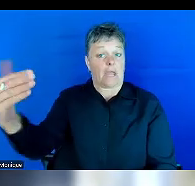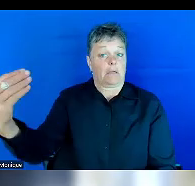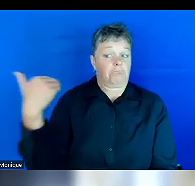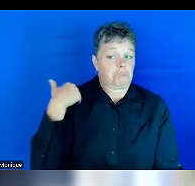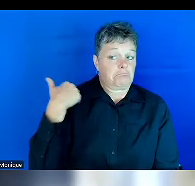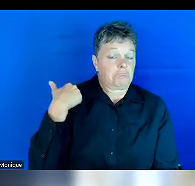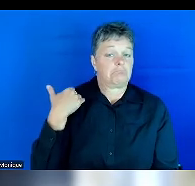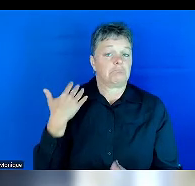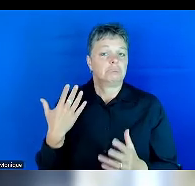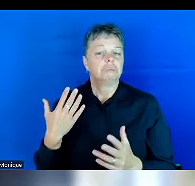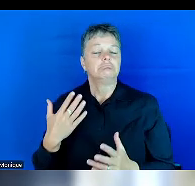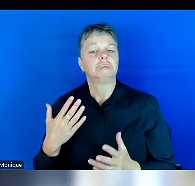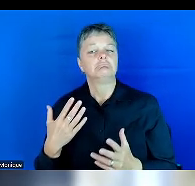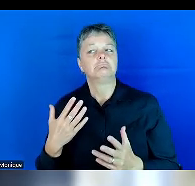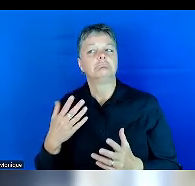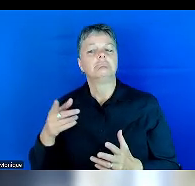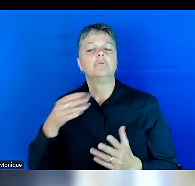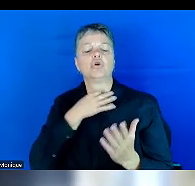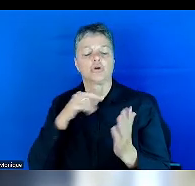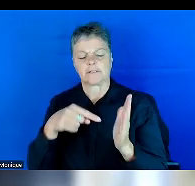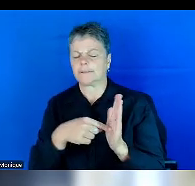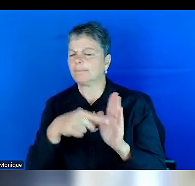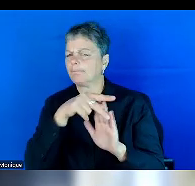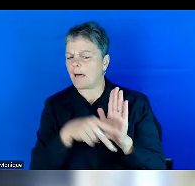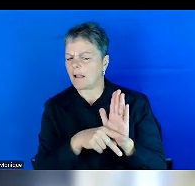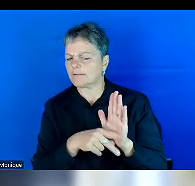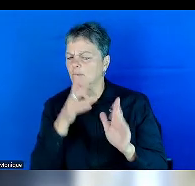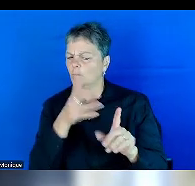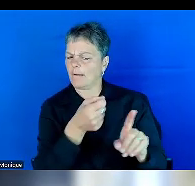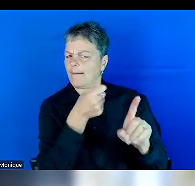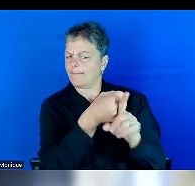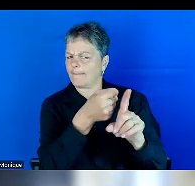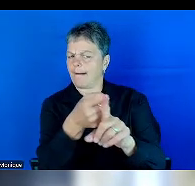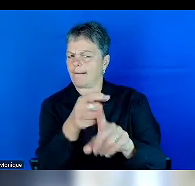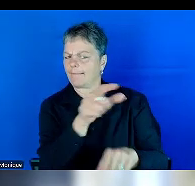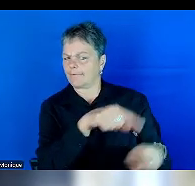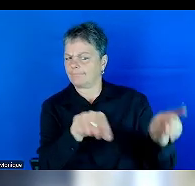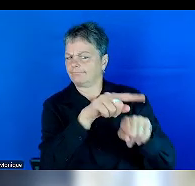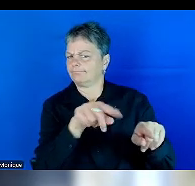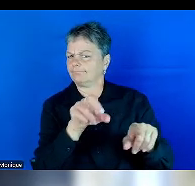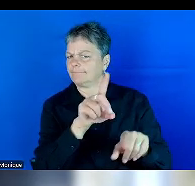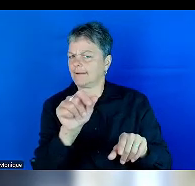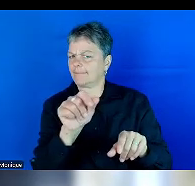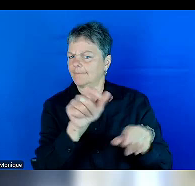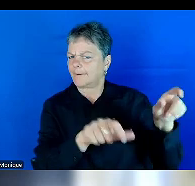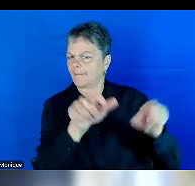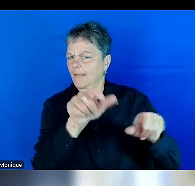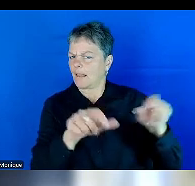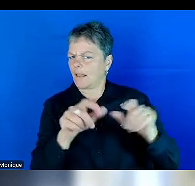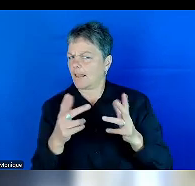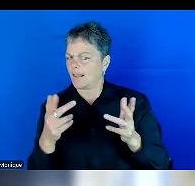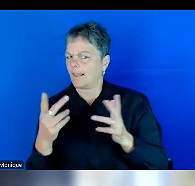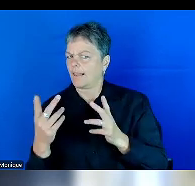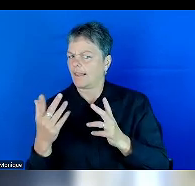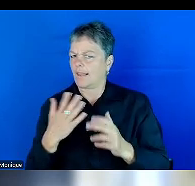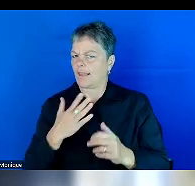impact persons with disabilities. But you could definitely read about you know all of our our